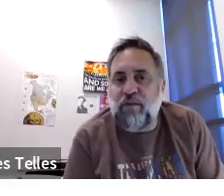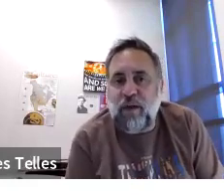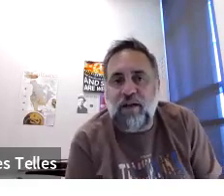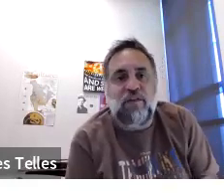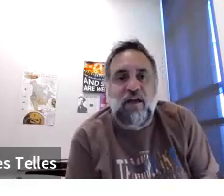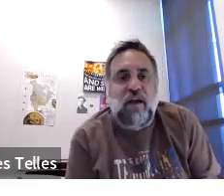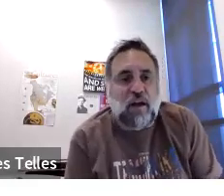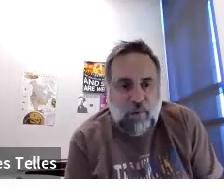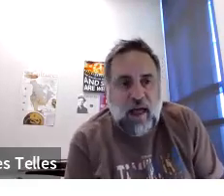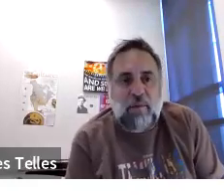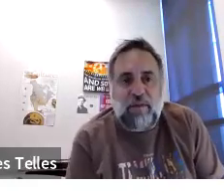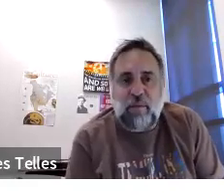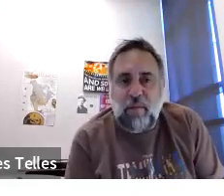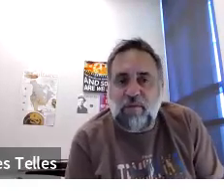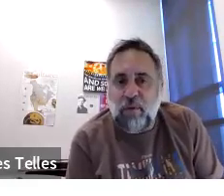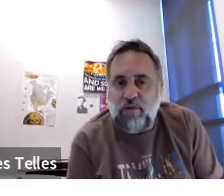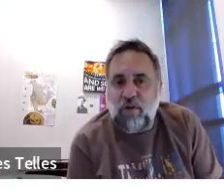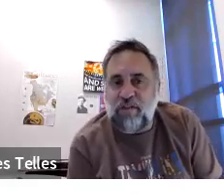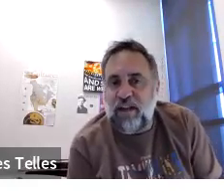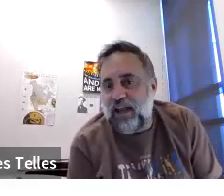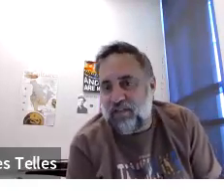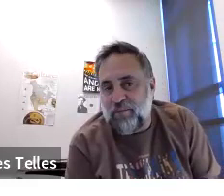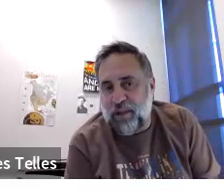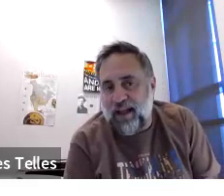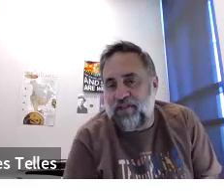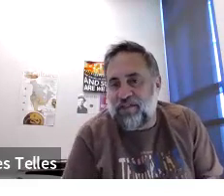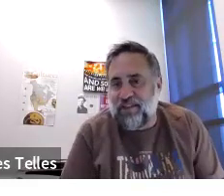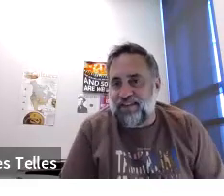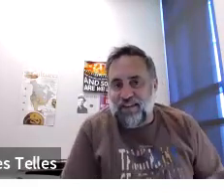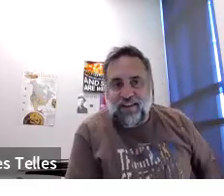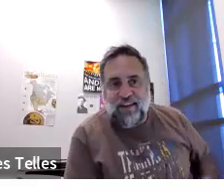It is recommended that Professor Ron comply with the department's book choice and lesson plans.